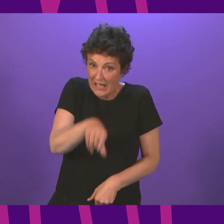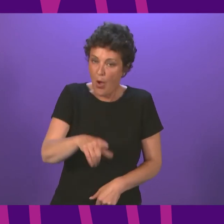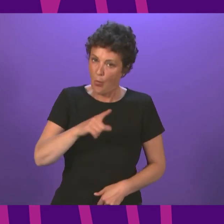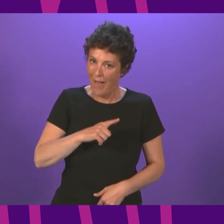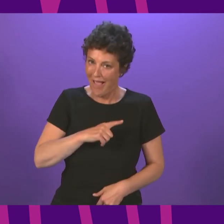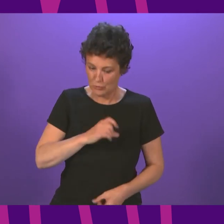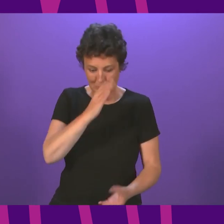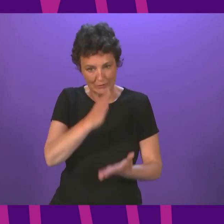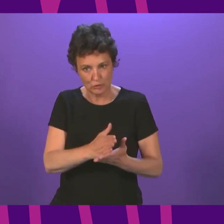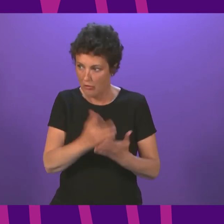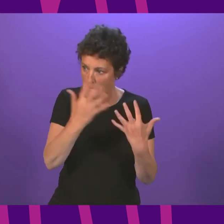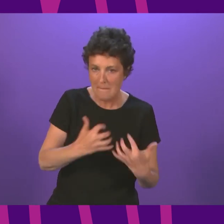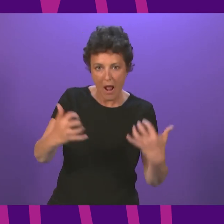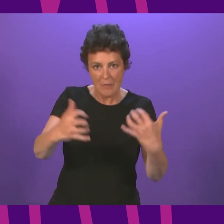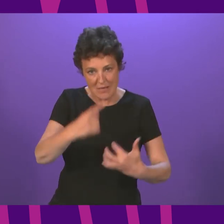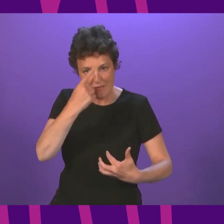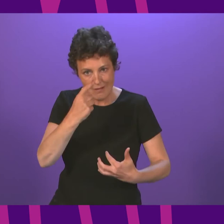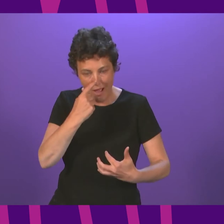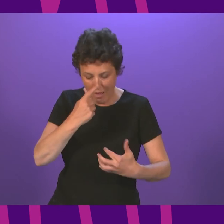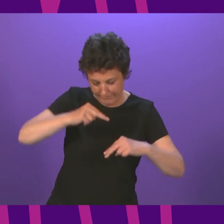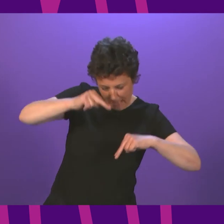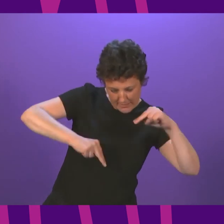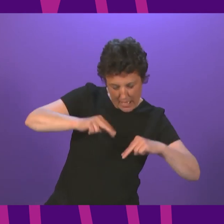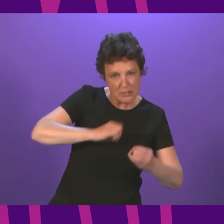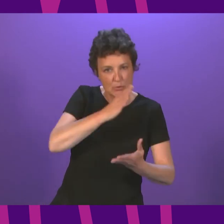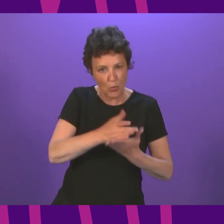social distancing has been enforced. Similarly, people cannot understand why a travel ban